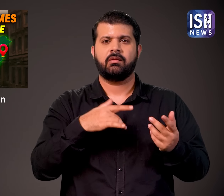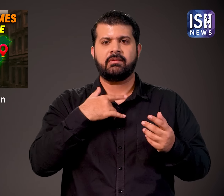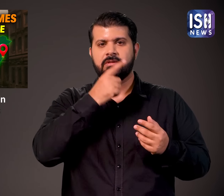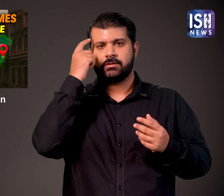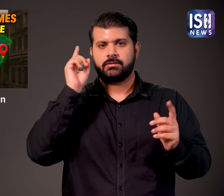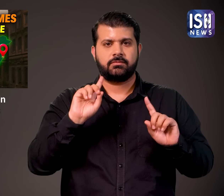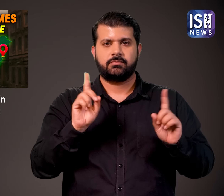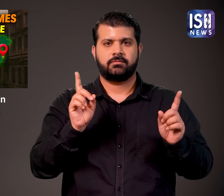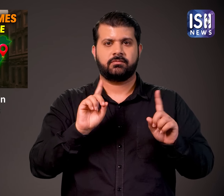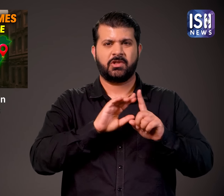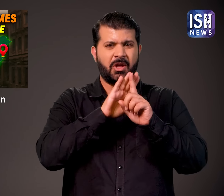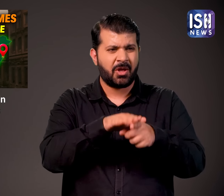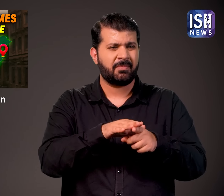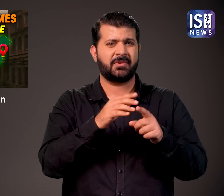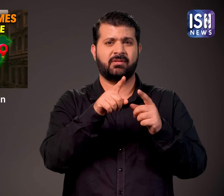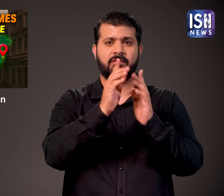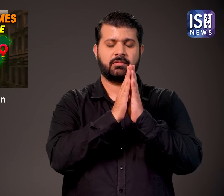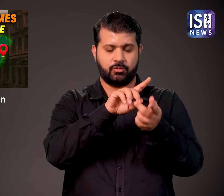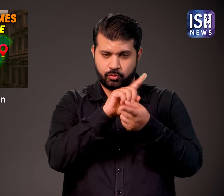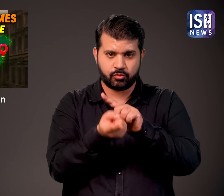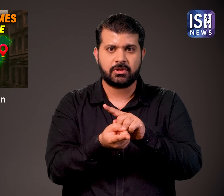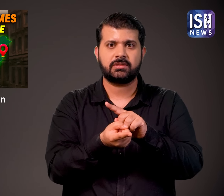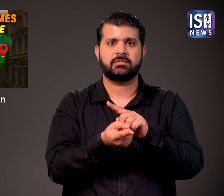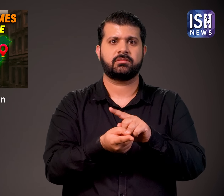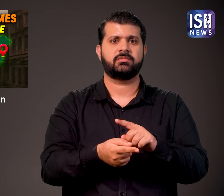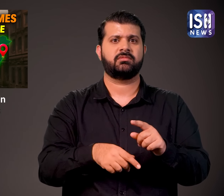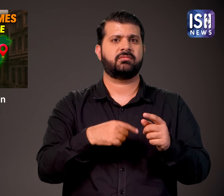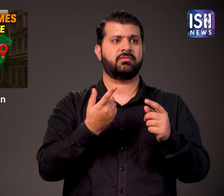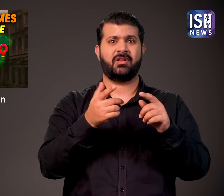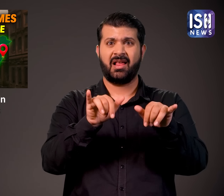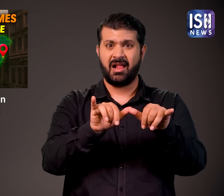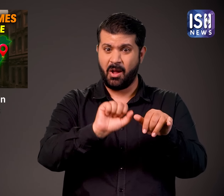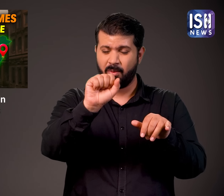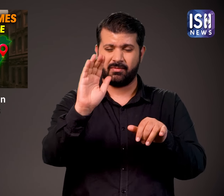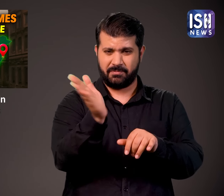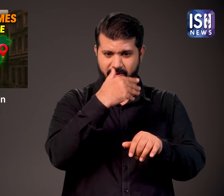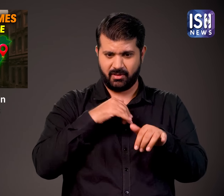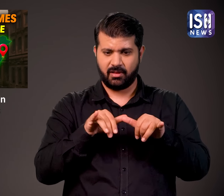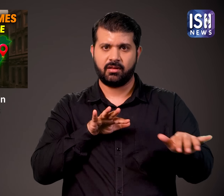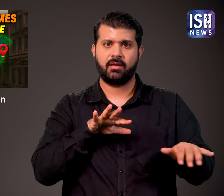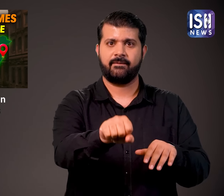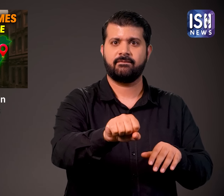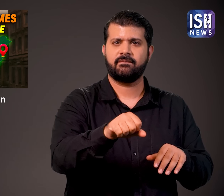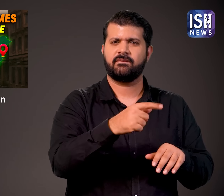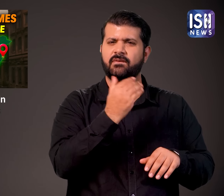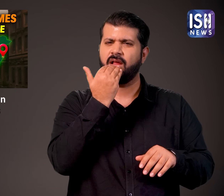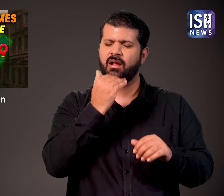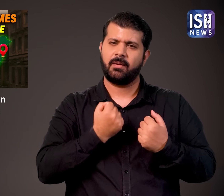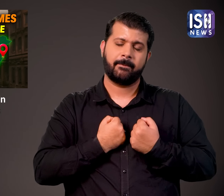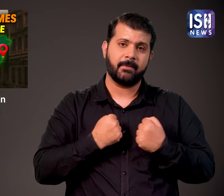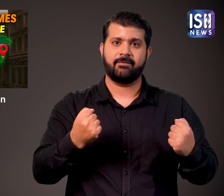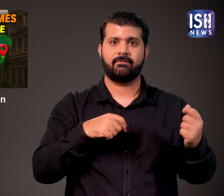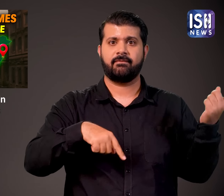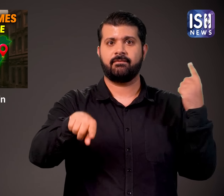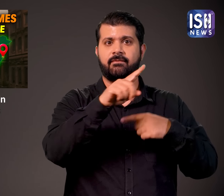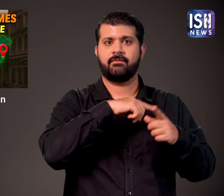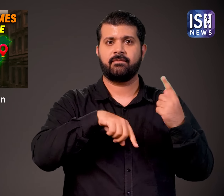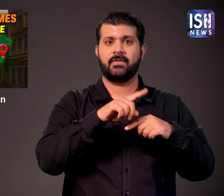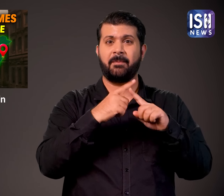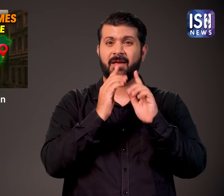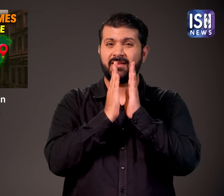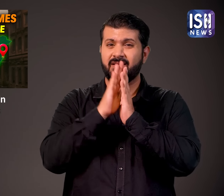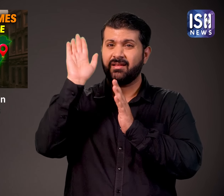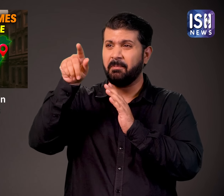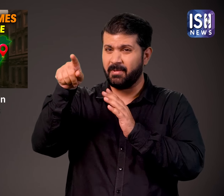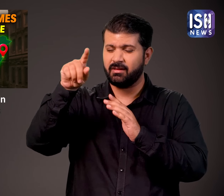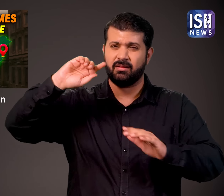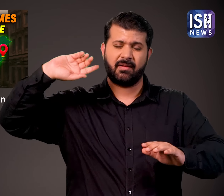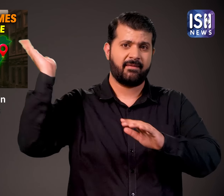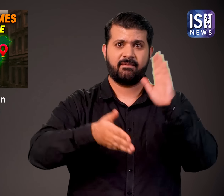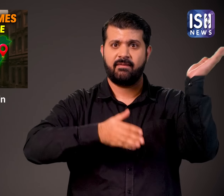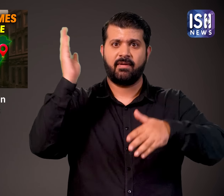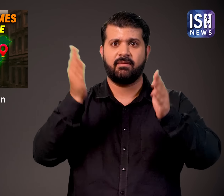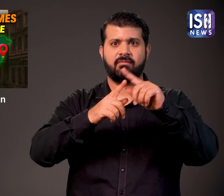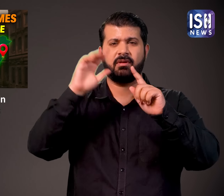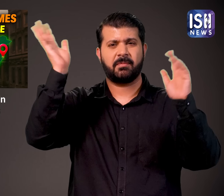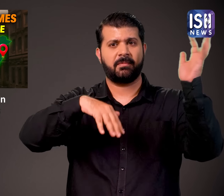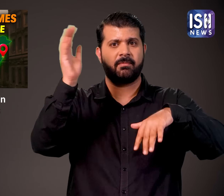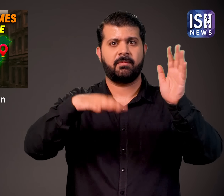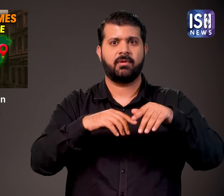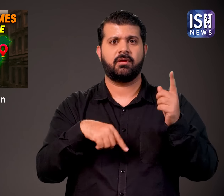Reports of oppression, forced conversions, encroachment on properties and demolition of historical temples